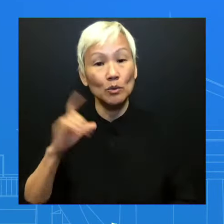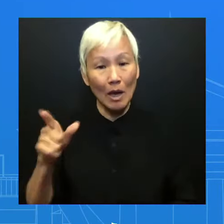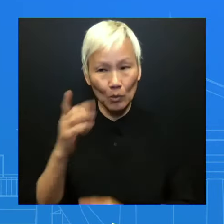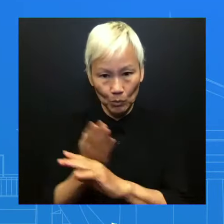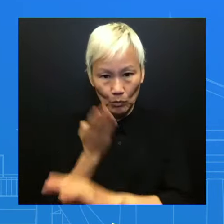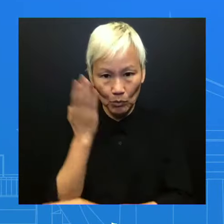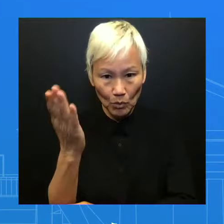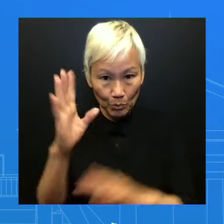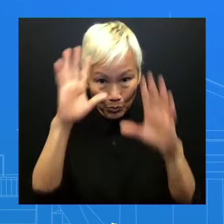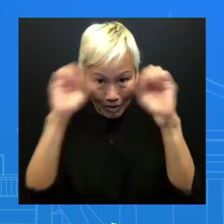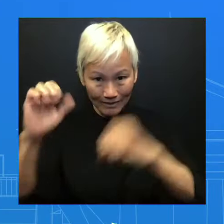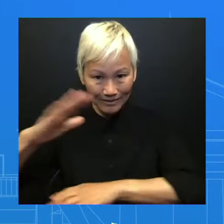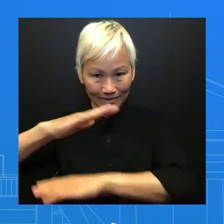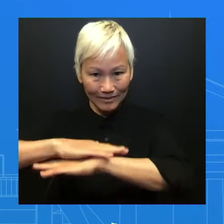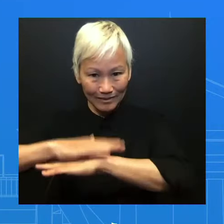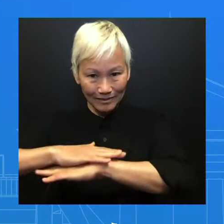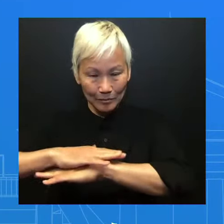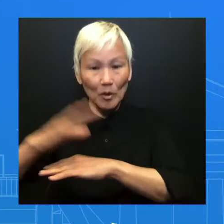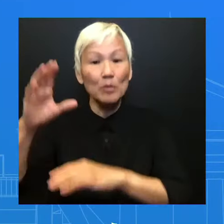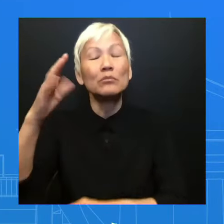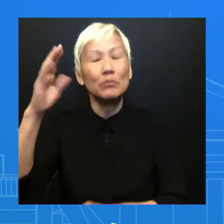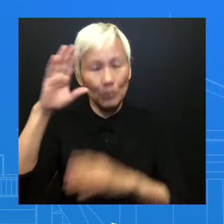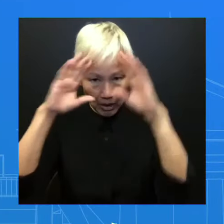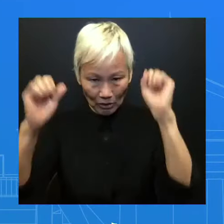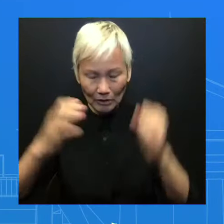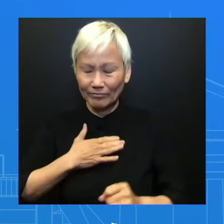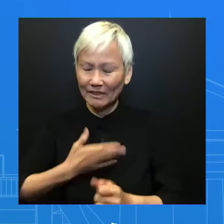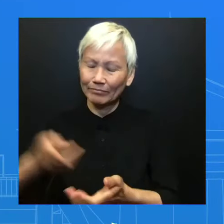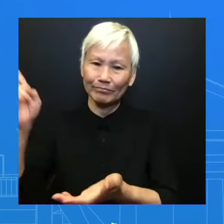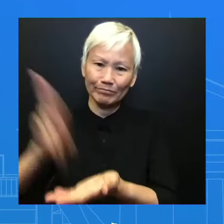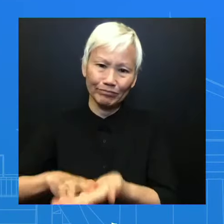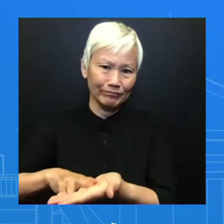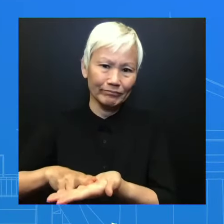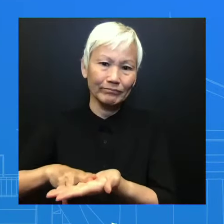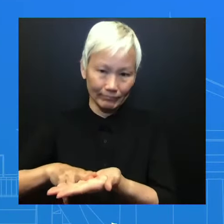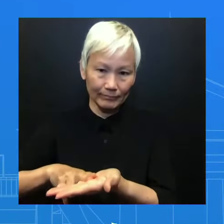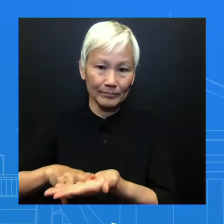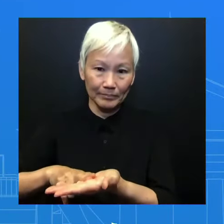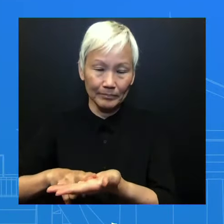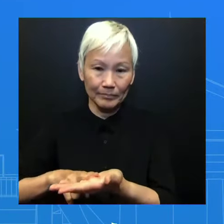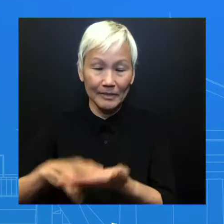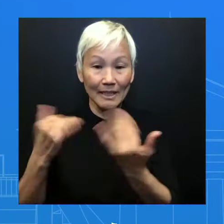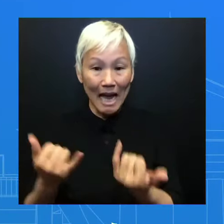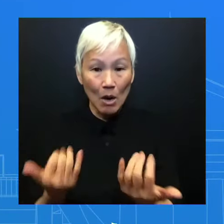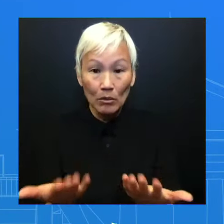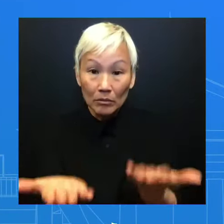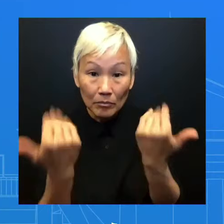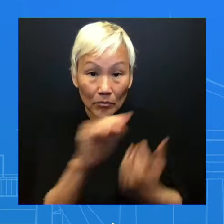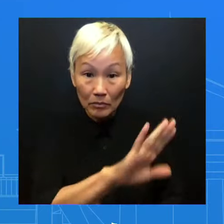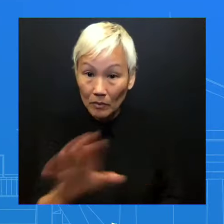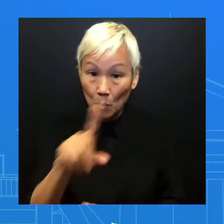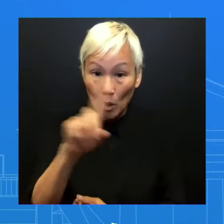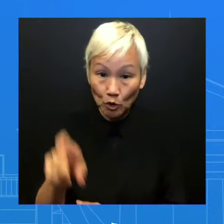Okay. With that, Josh, good to see you, my friend. The Press: Good to see you, Karine. Ms. Jean-Pierre: Okay. The Press: How are you doing on the jetlag? Ms. Jean-Pierre: